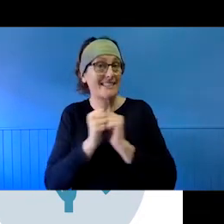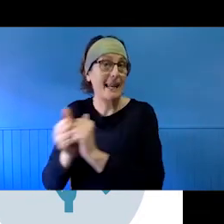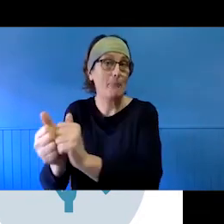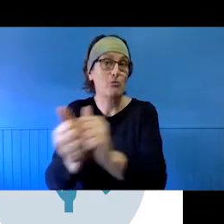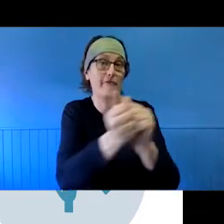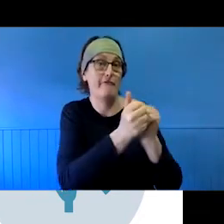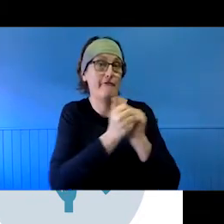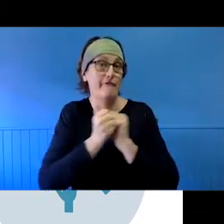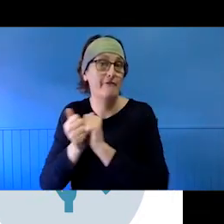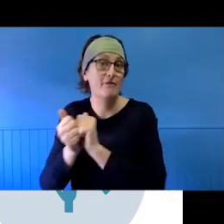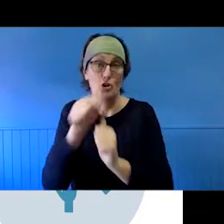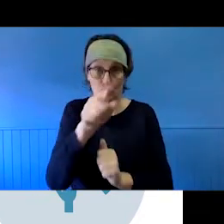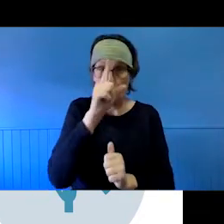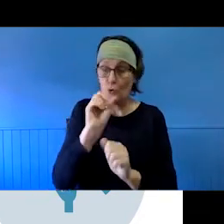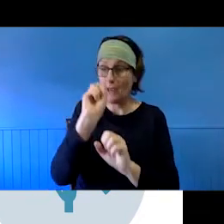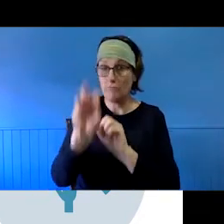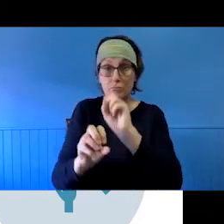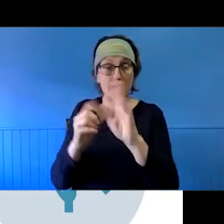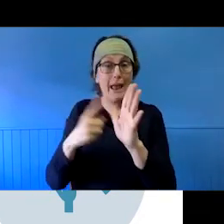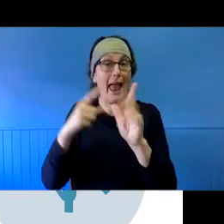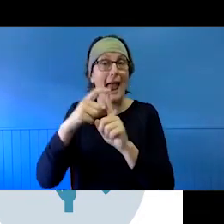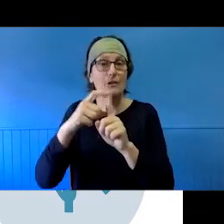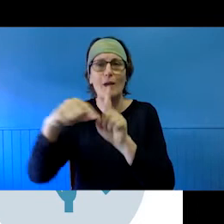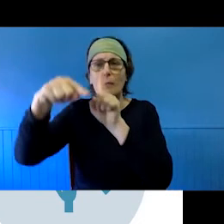So you can add in, if you click the little "plus" sign on